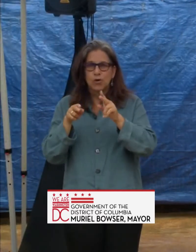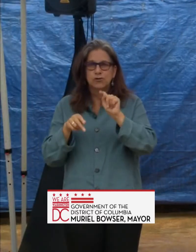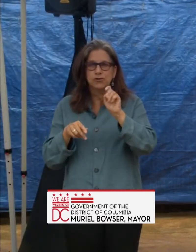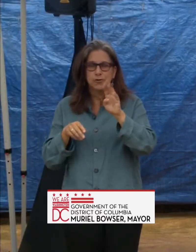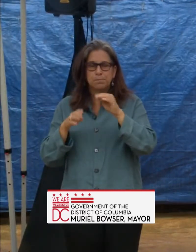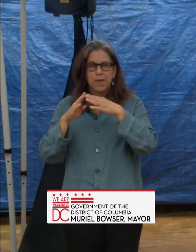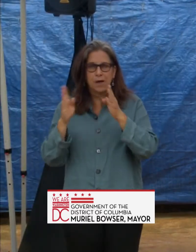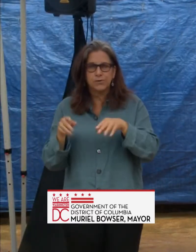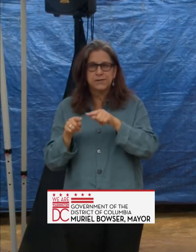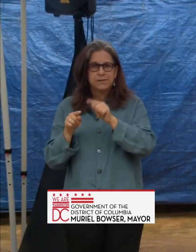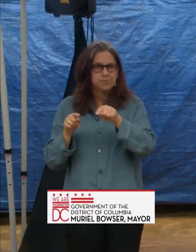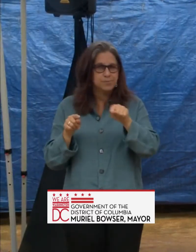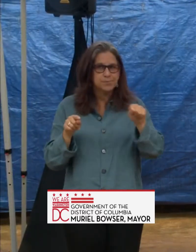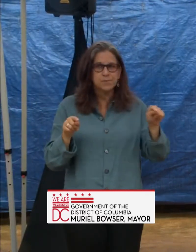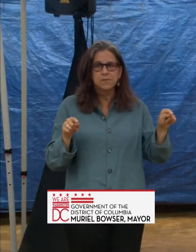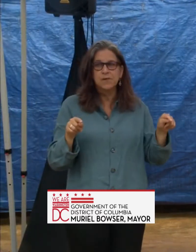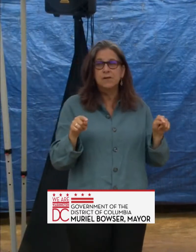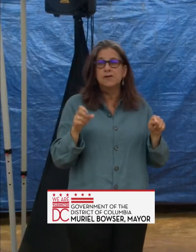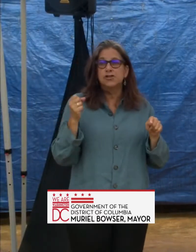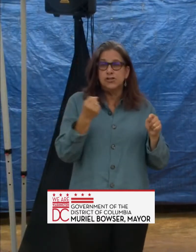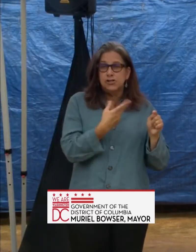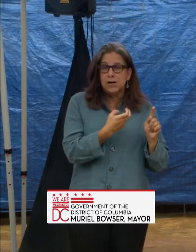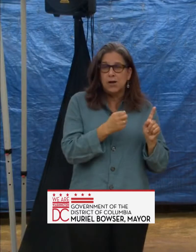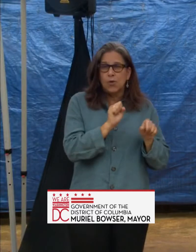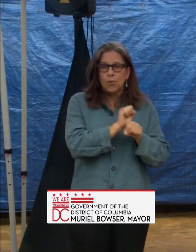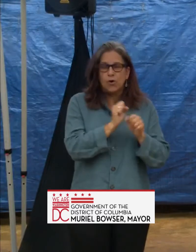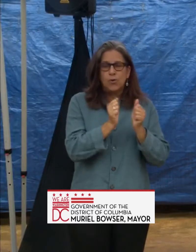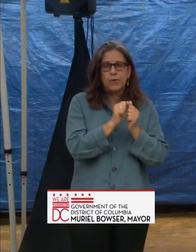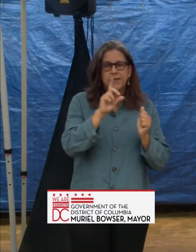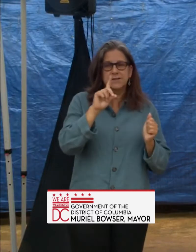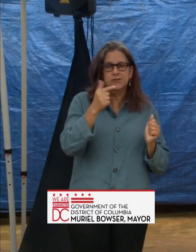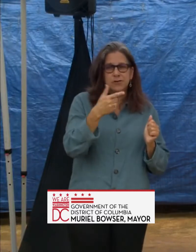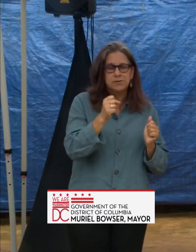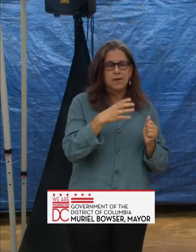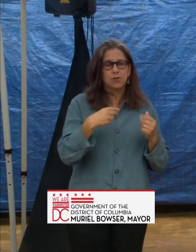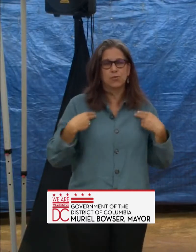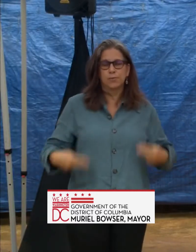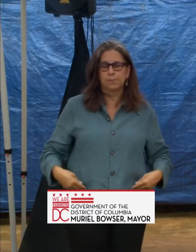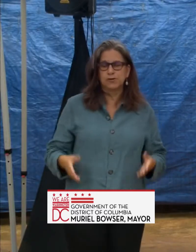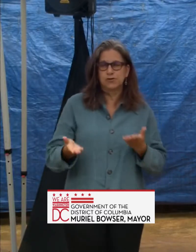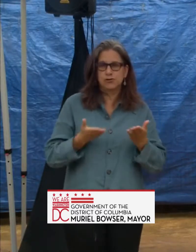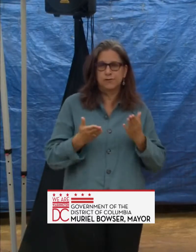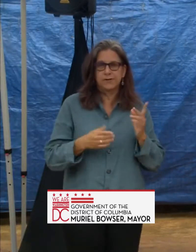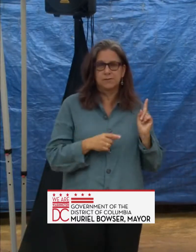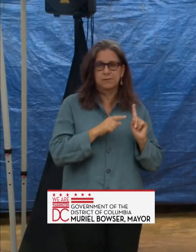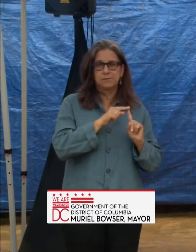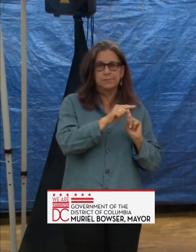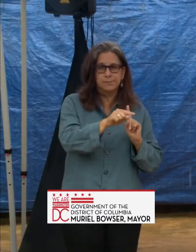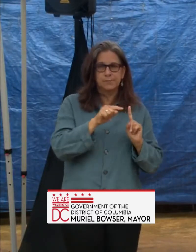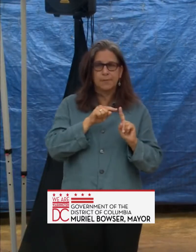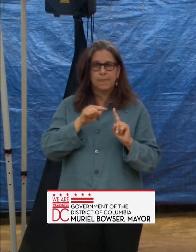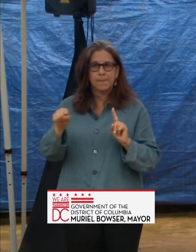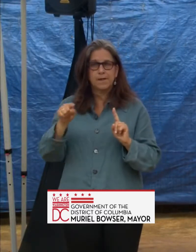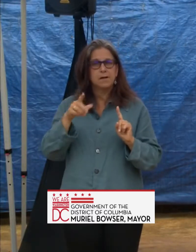WITH DGS AND HUMAN SERVICES ON THE BUILDING PLANS AND ALSO HOW